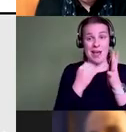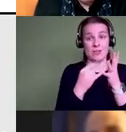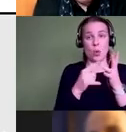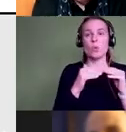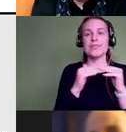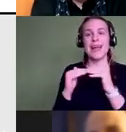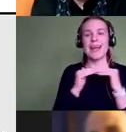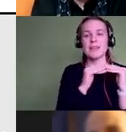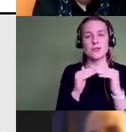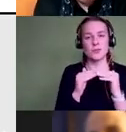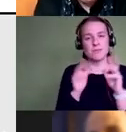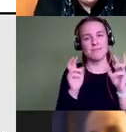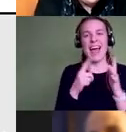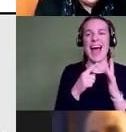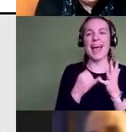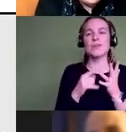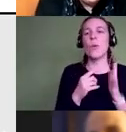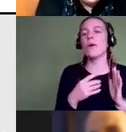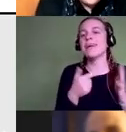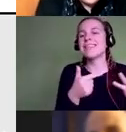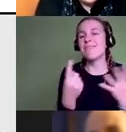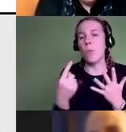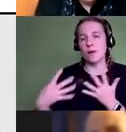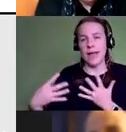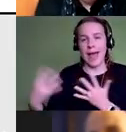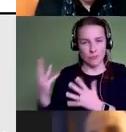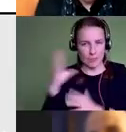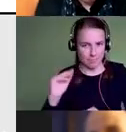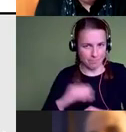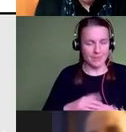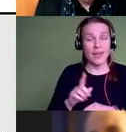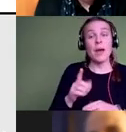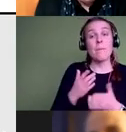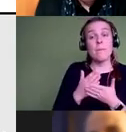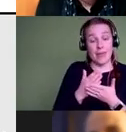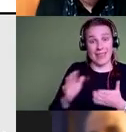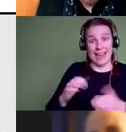lights create shadows and silhouettes that can be overwhelming and foreboding? These are just a few